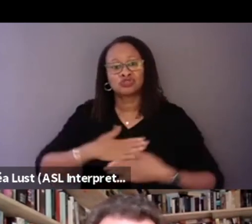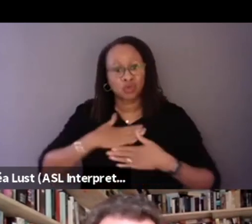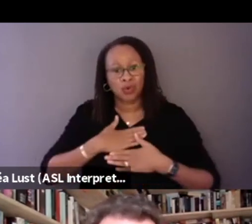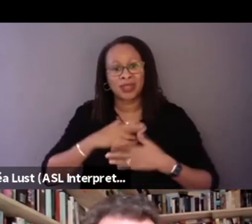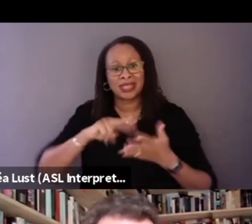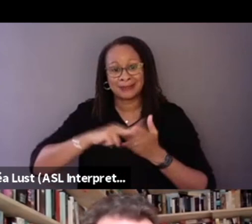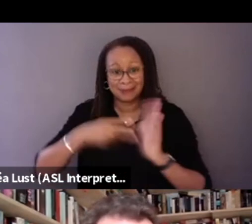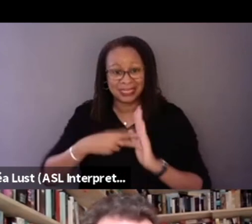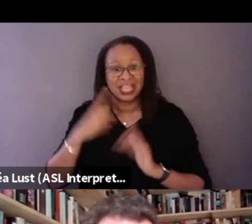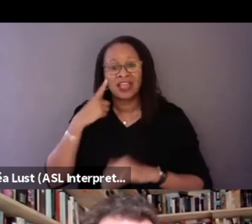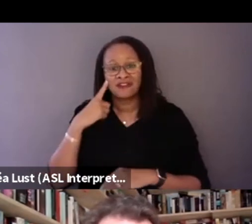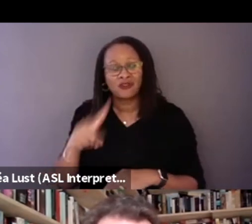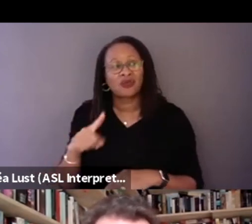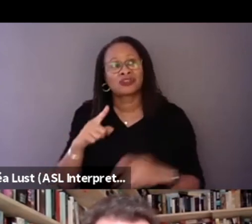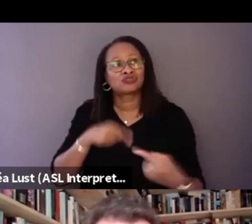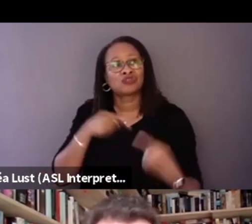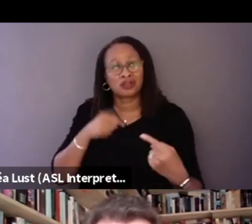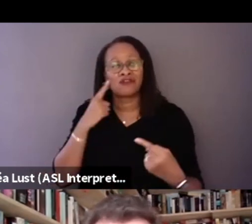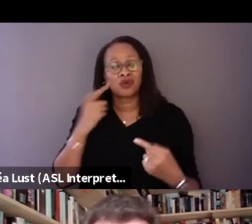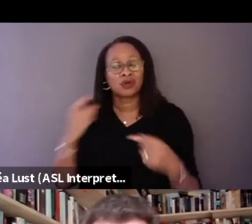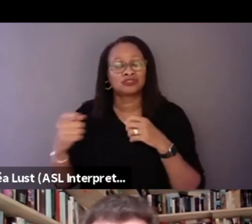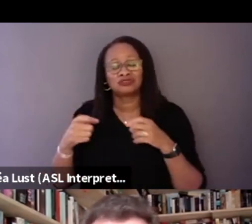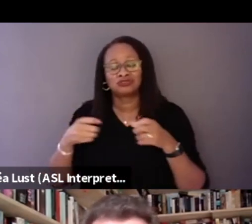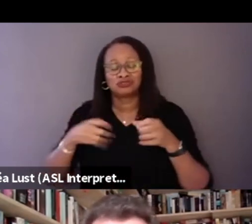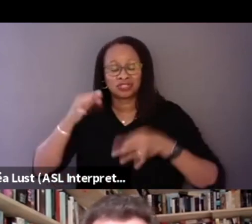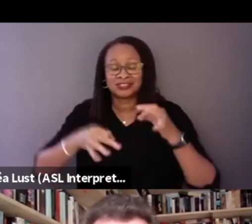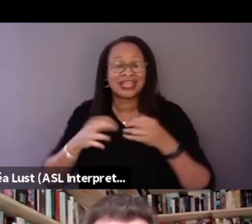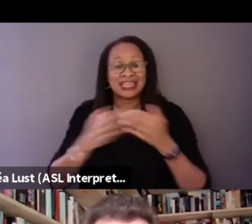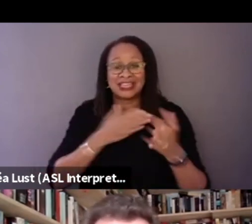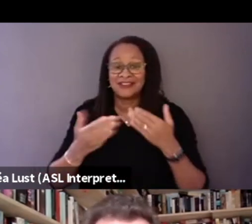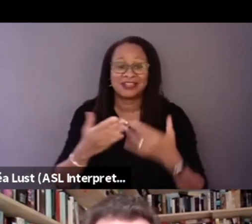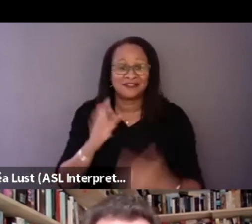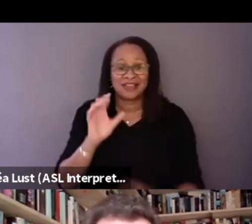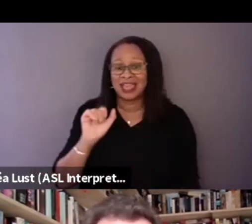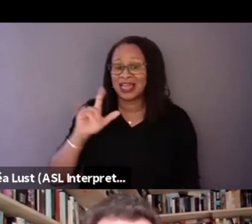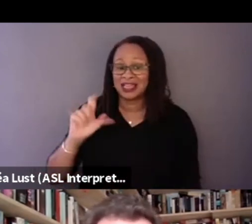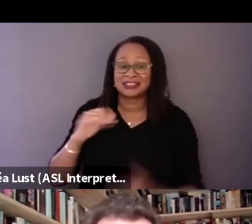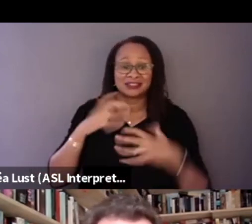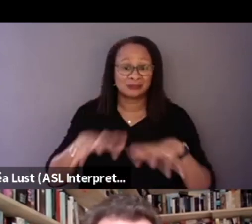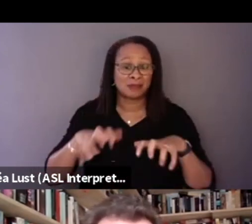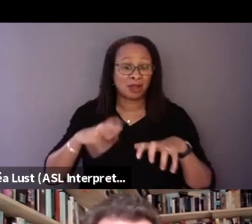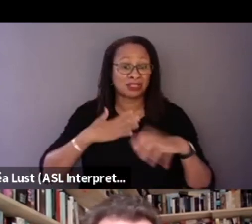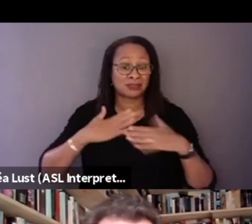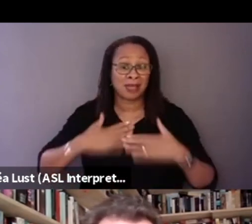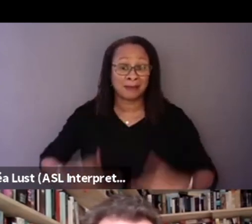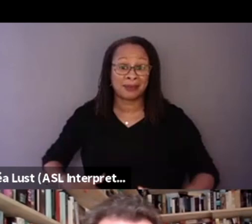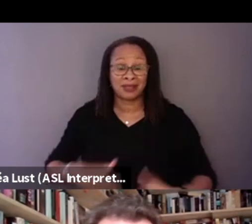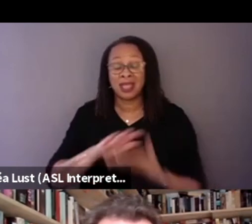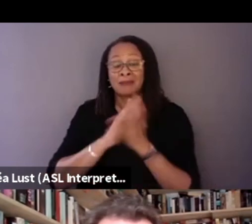even as ALS has paralyzed my body. Being part of a movement for health justice has given me